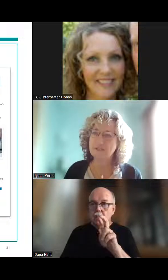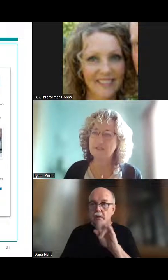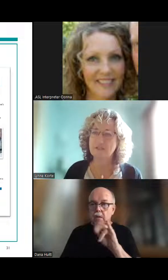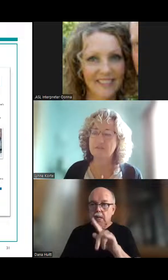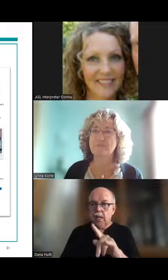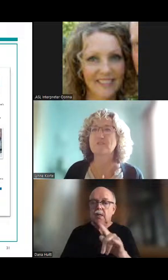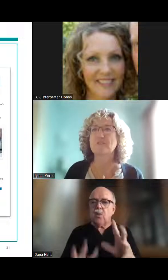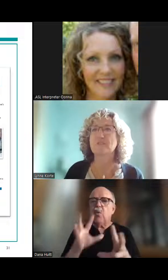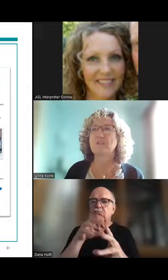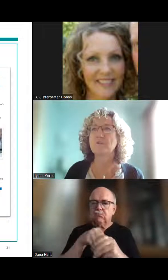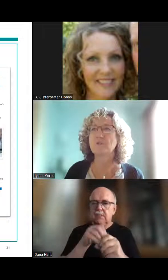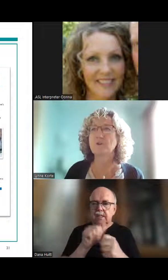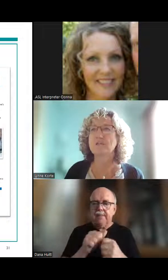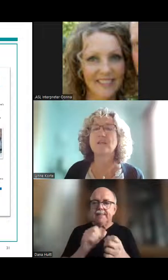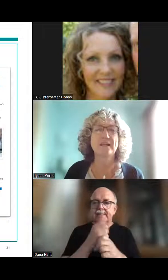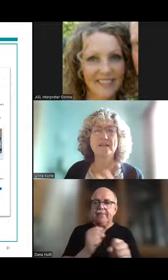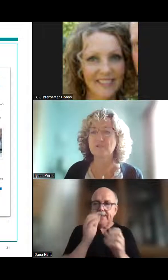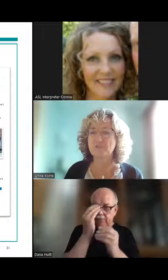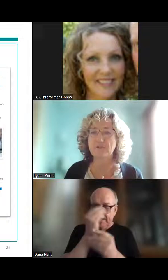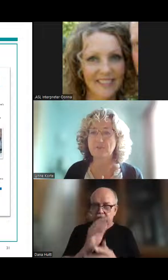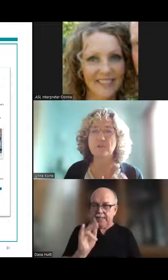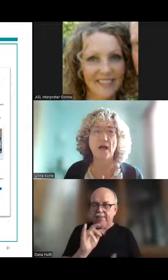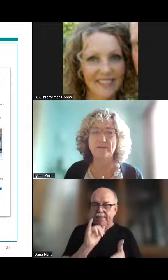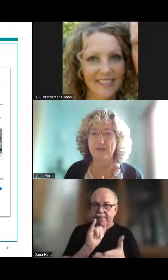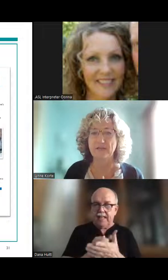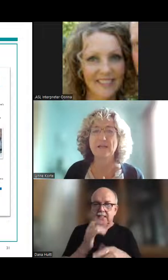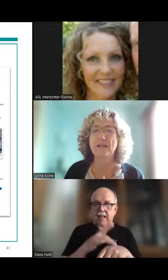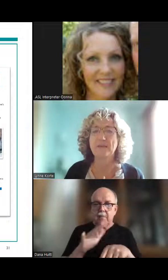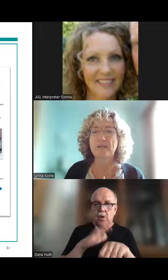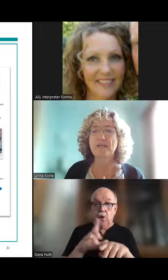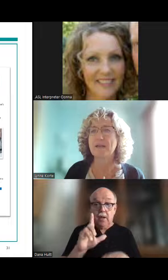. >> Kristen Maki: That is fantastic. >> Christine Morris: Yeah. And the --